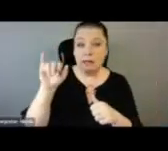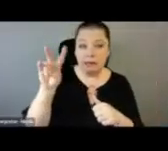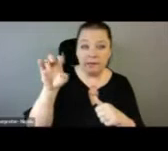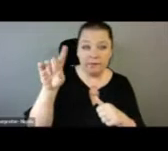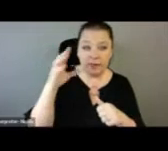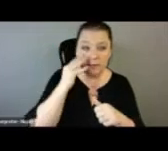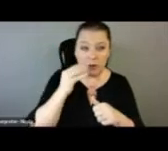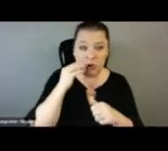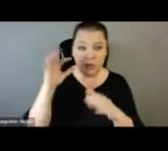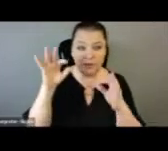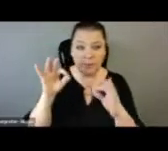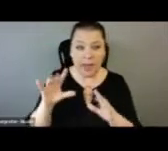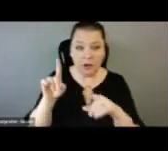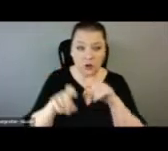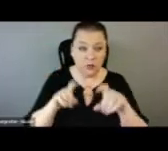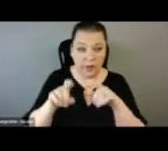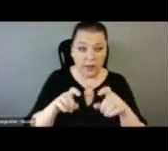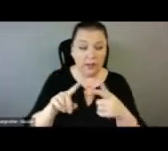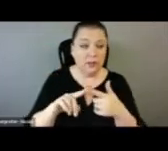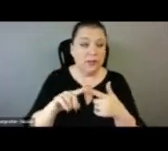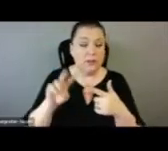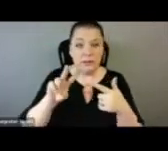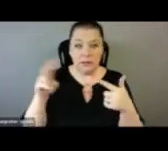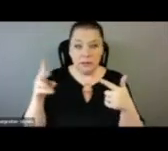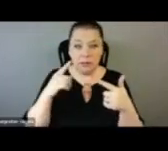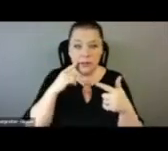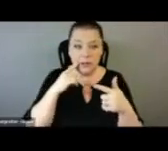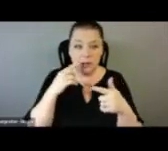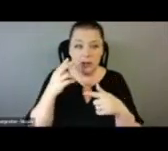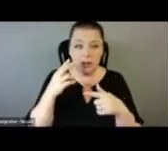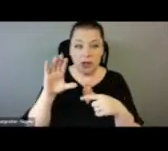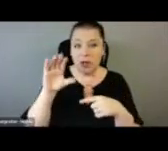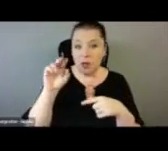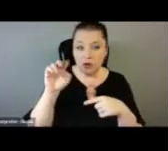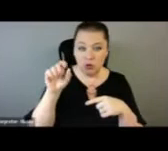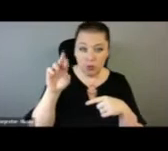survey. The second one is the consumer satisfaction surveys.